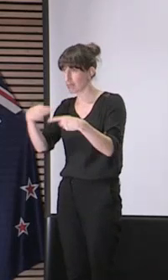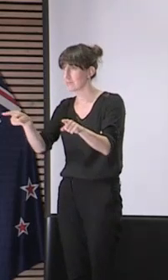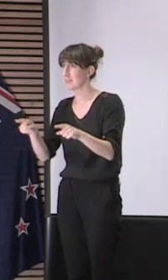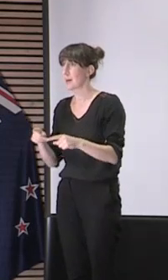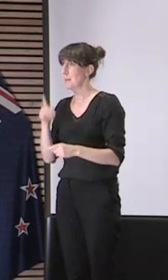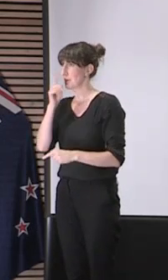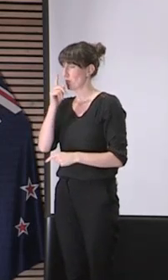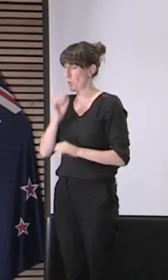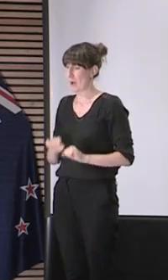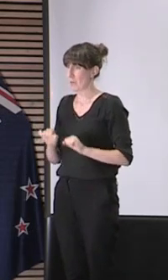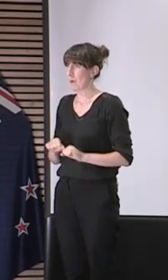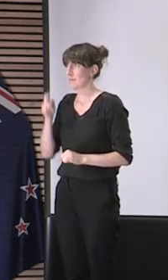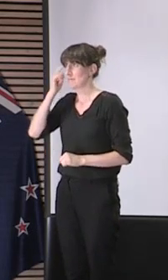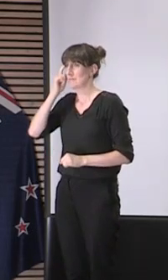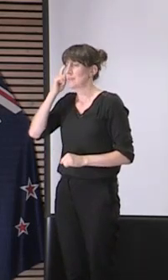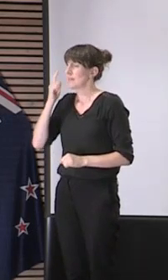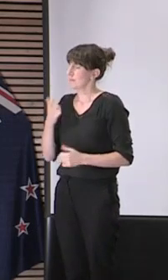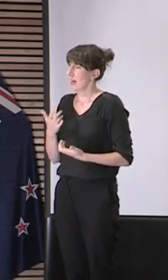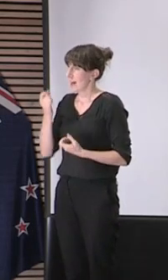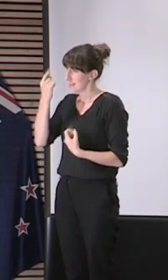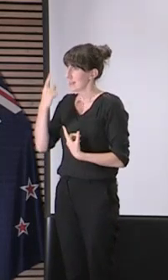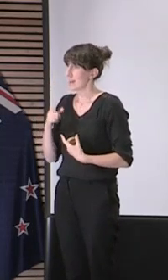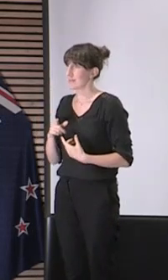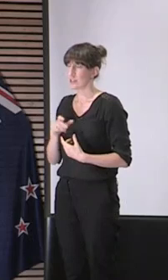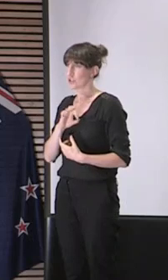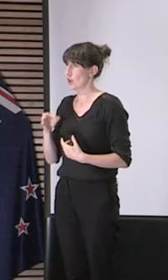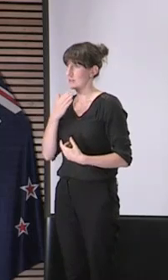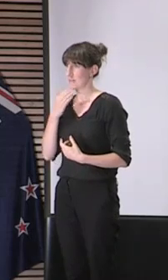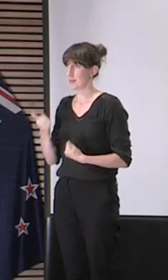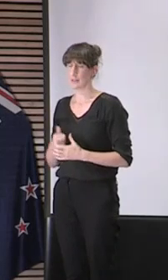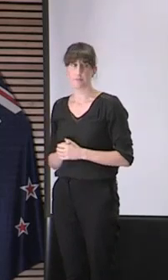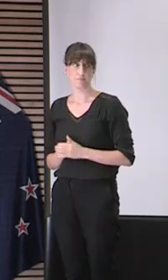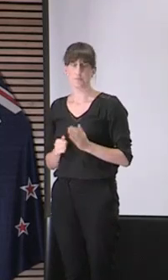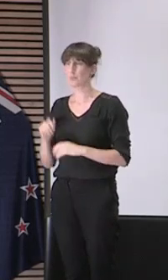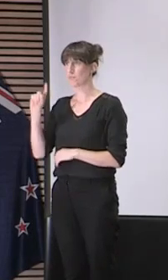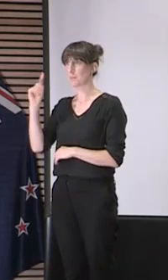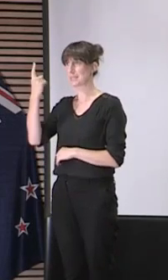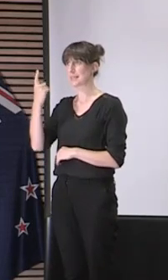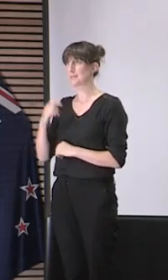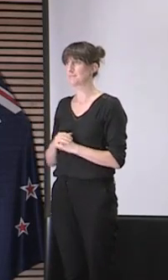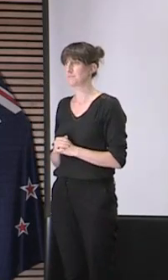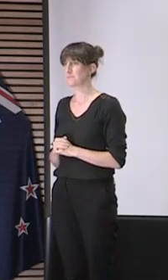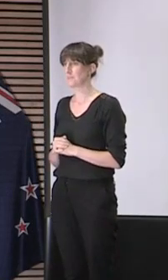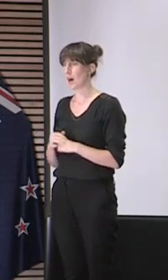quickly to the GPs to make sure they can notify patients because people will be anxious